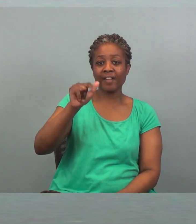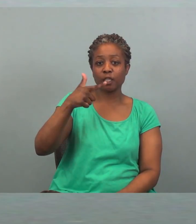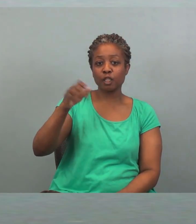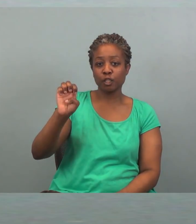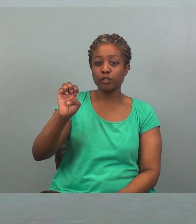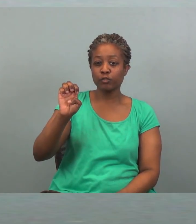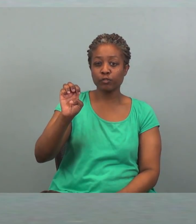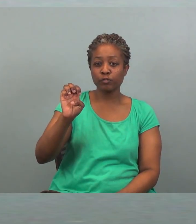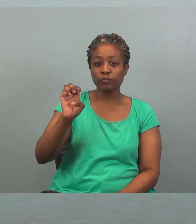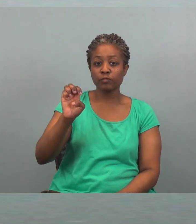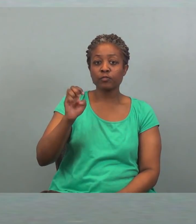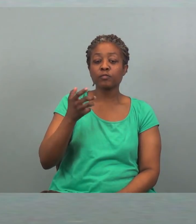Hearing Privilege: